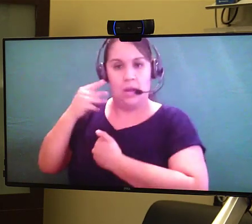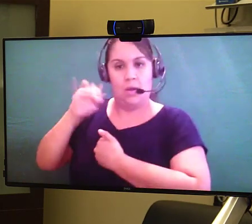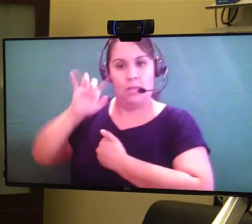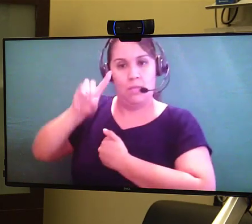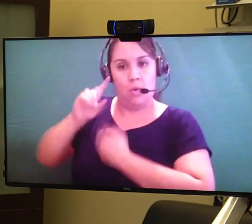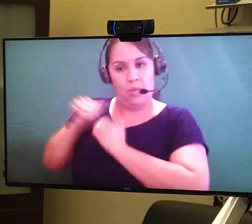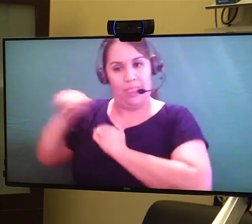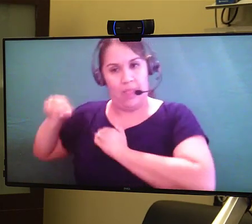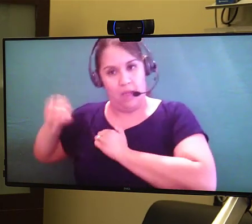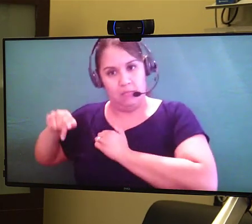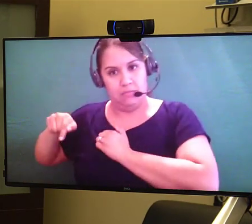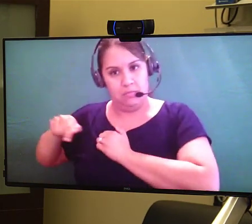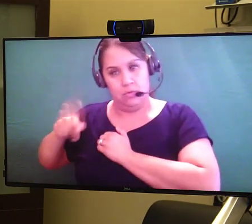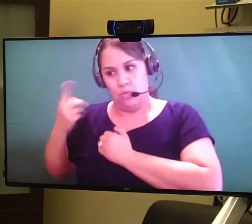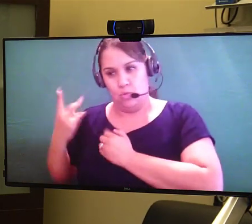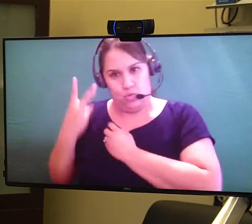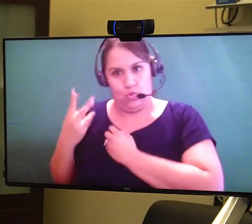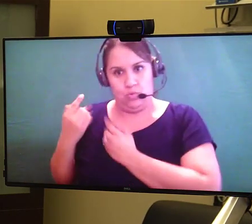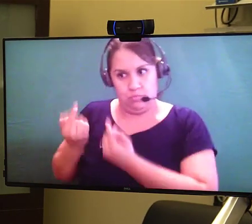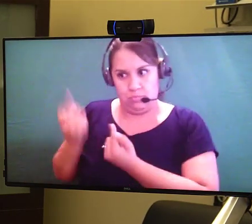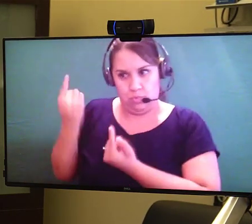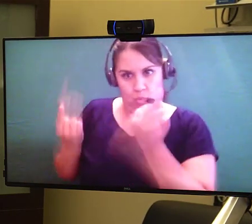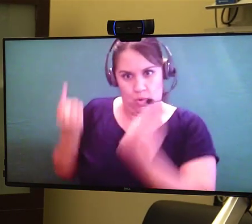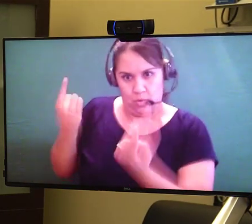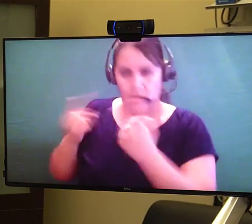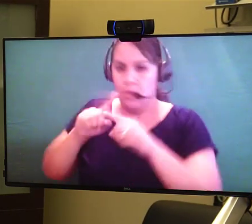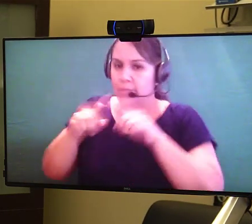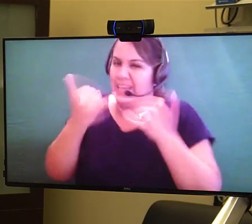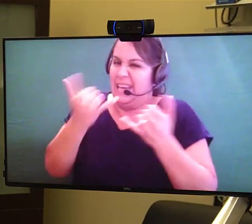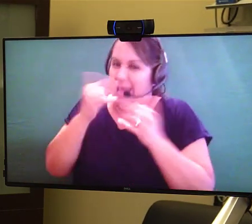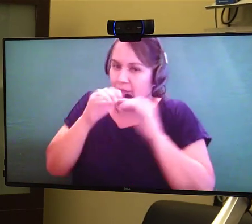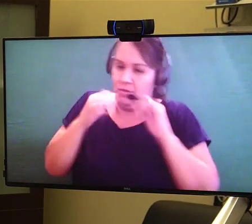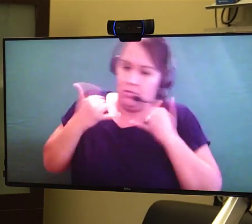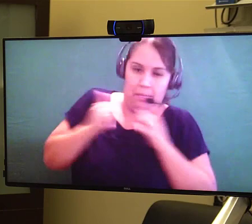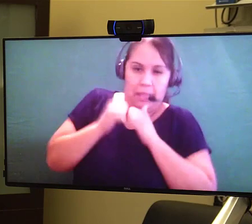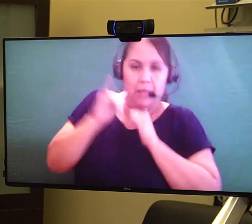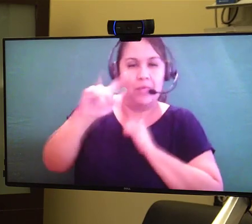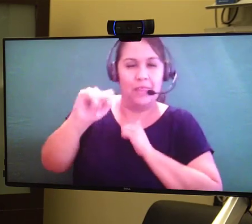so they know what to sign to my patient. Meanwhile, my patient can clearly see the interpreter,